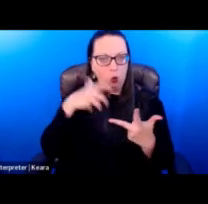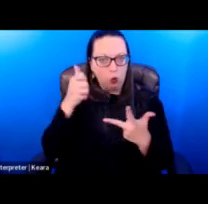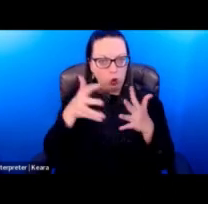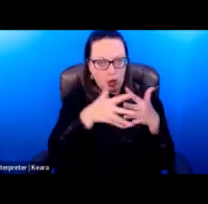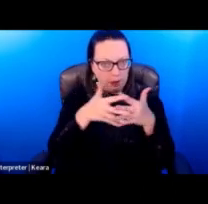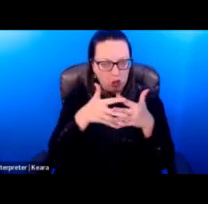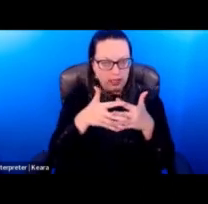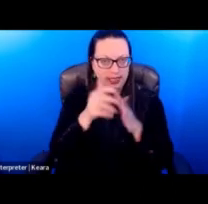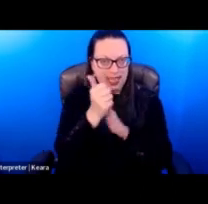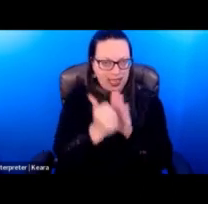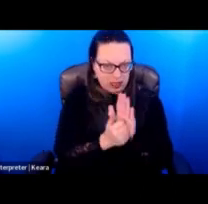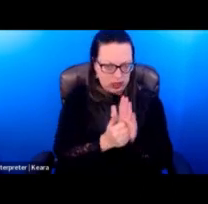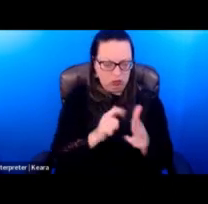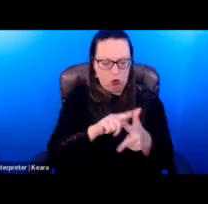types of services. Next slide is